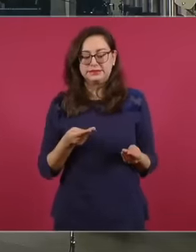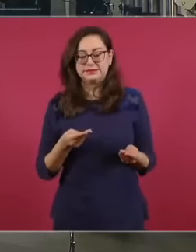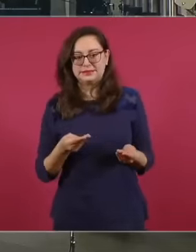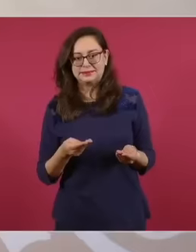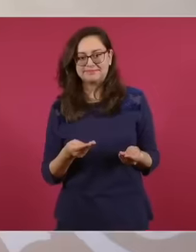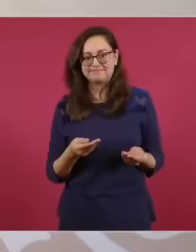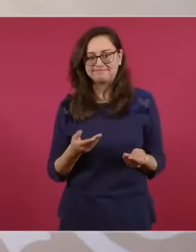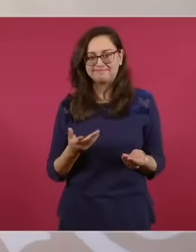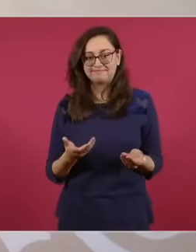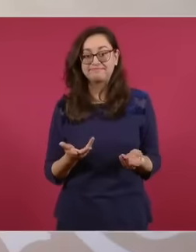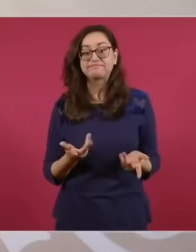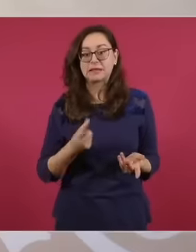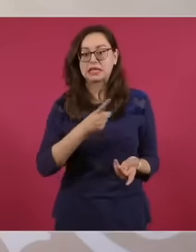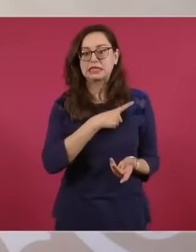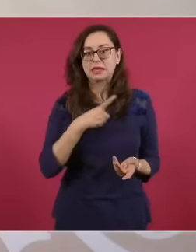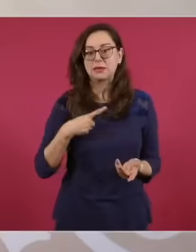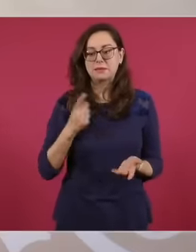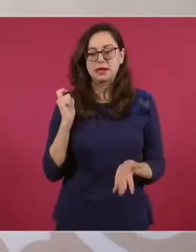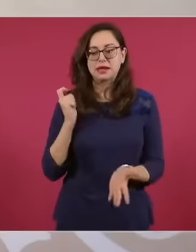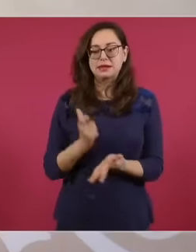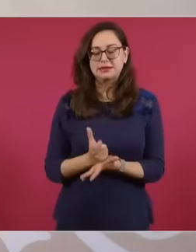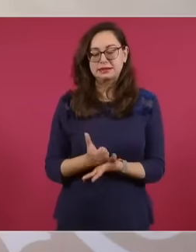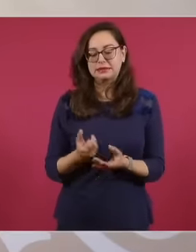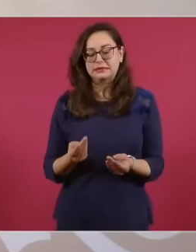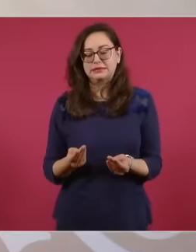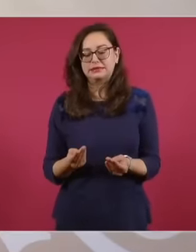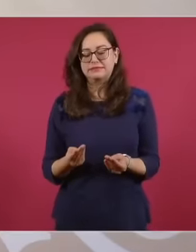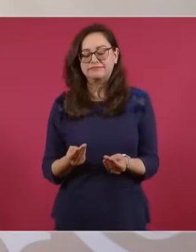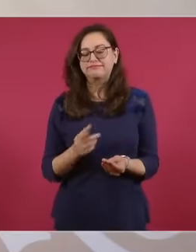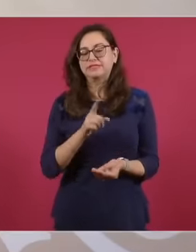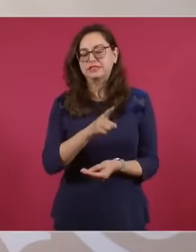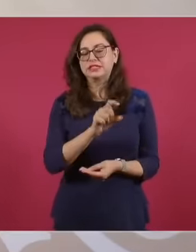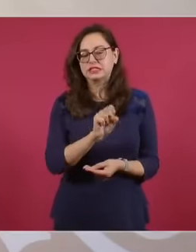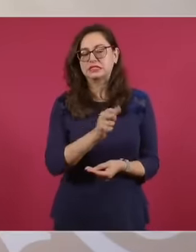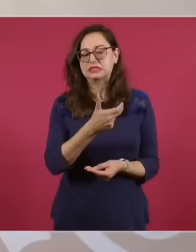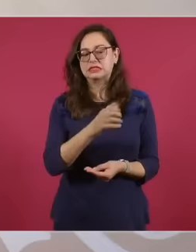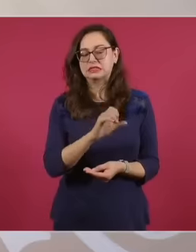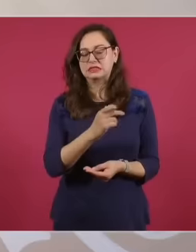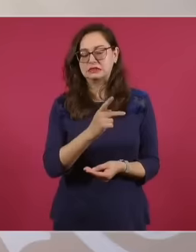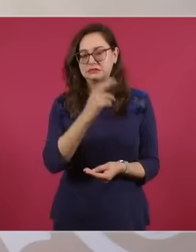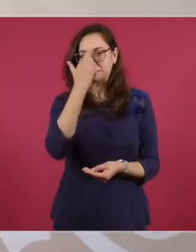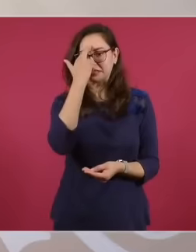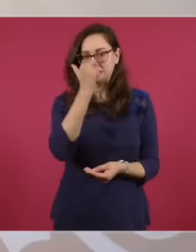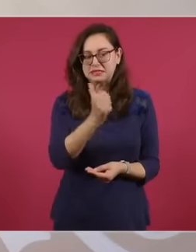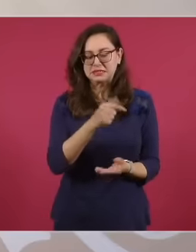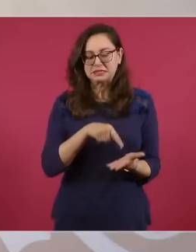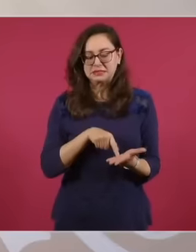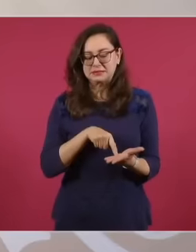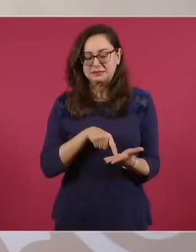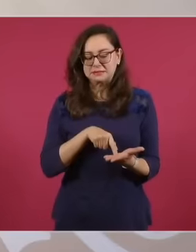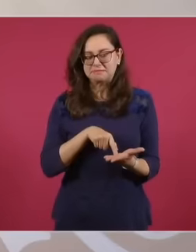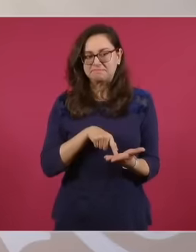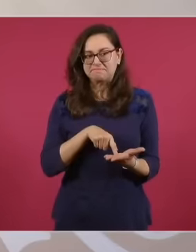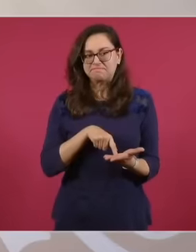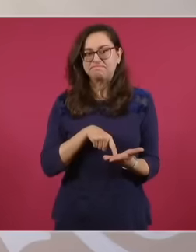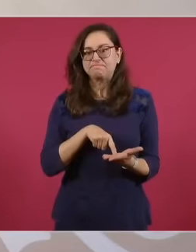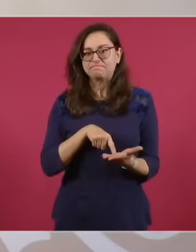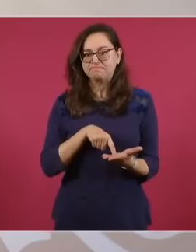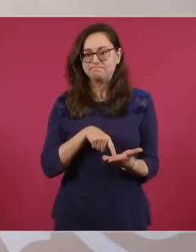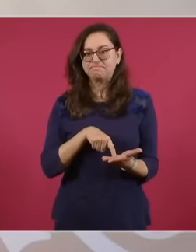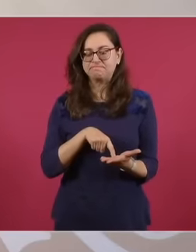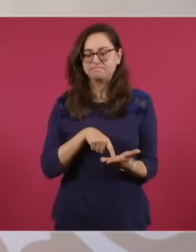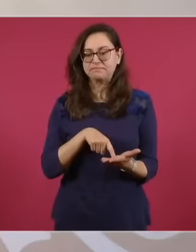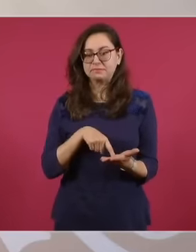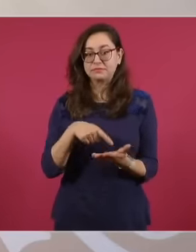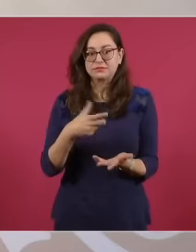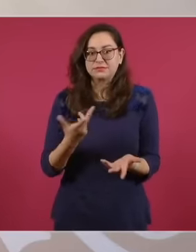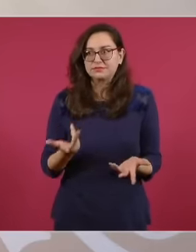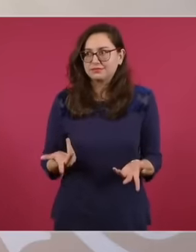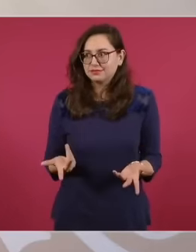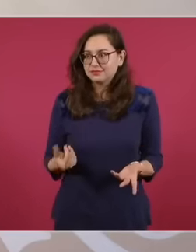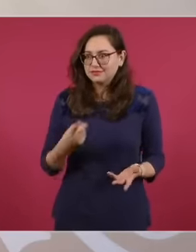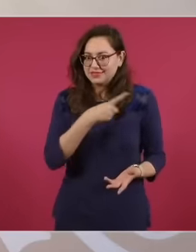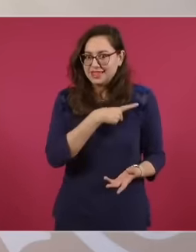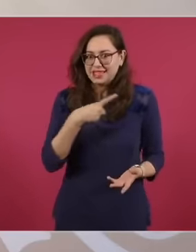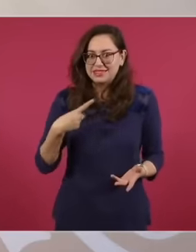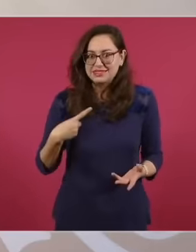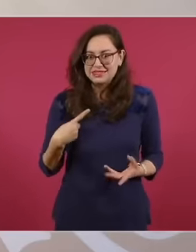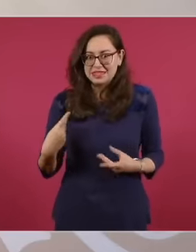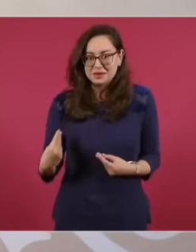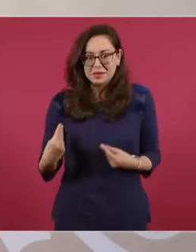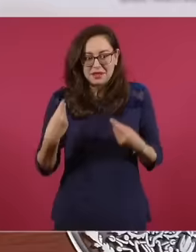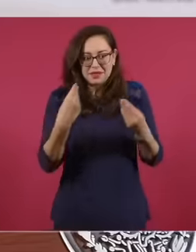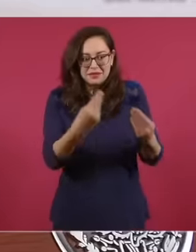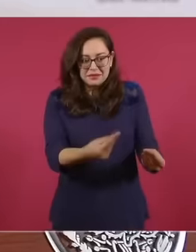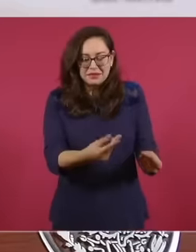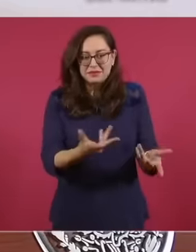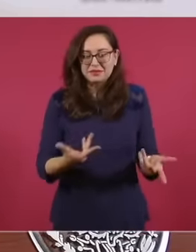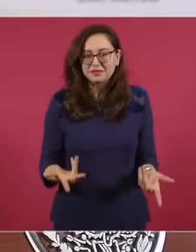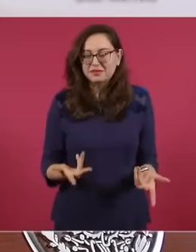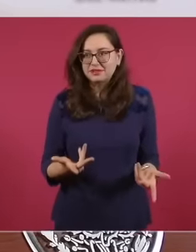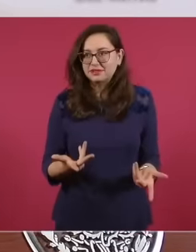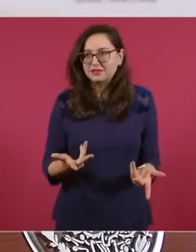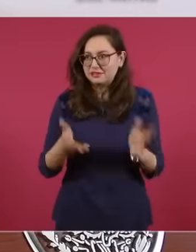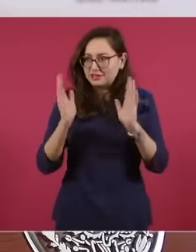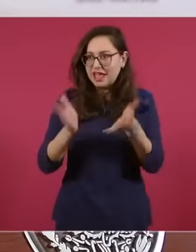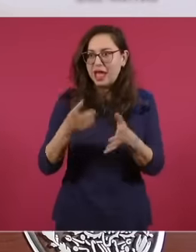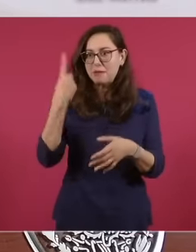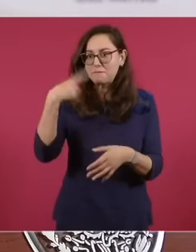money has to be paid and the Constitution is Clear and there is jurisprudence and there are theses and there are the